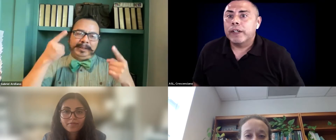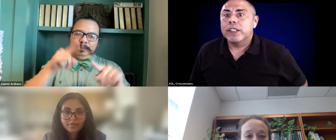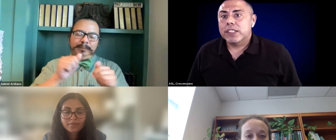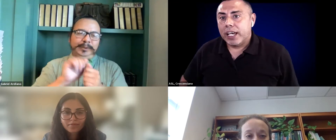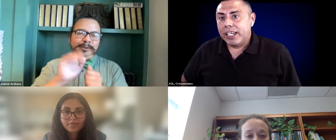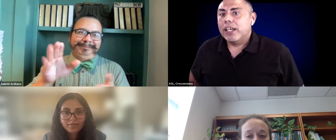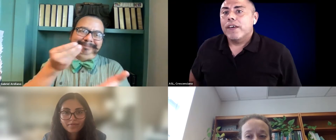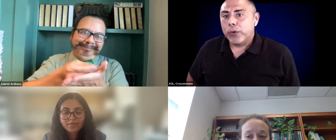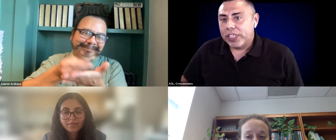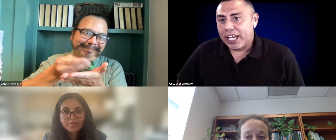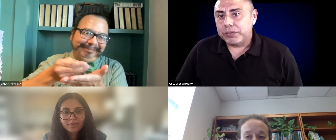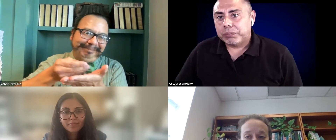ASL, Crescenciano: sign for that.